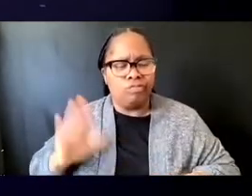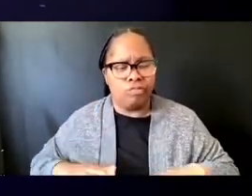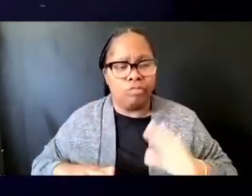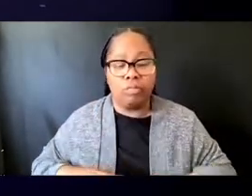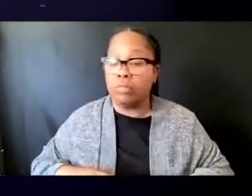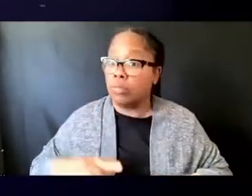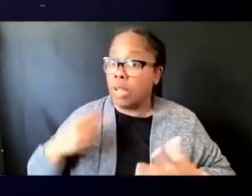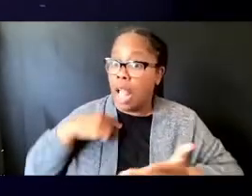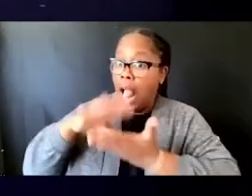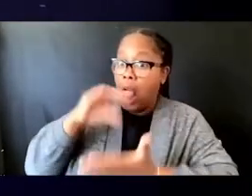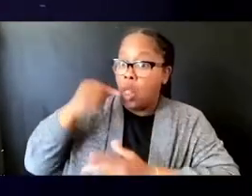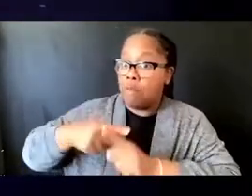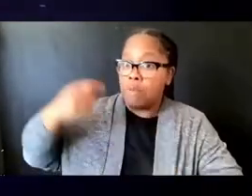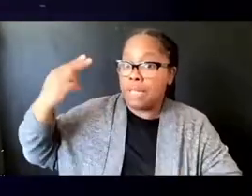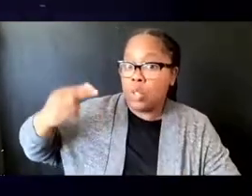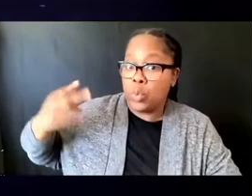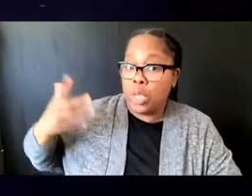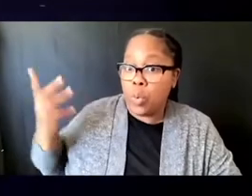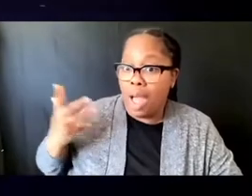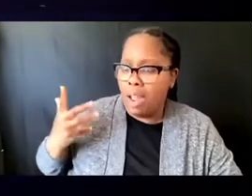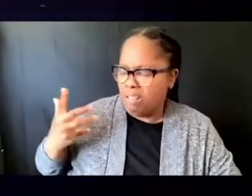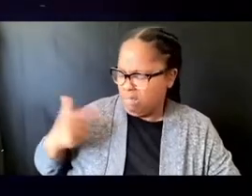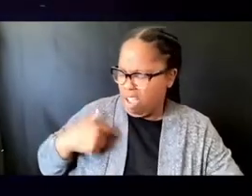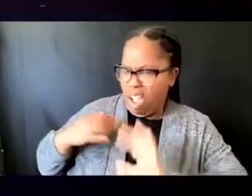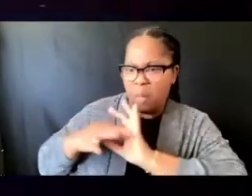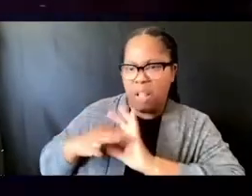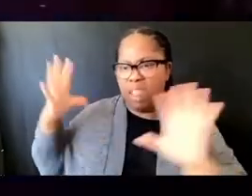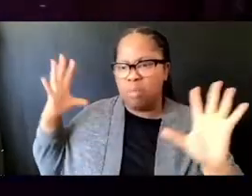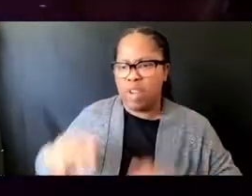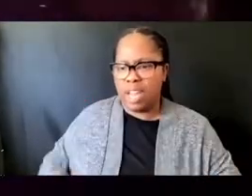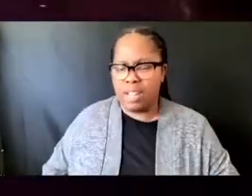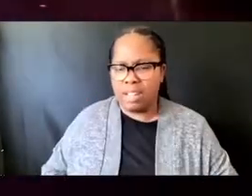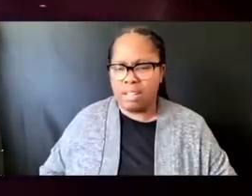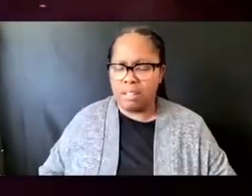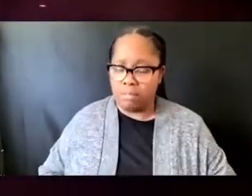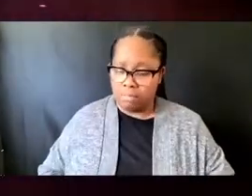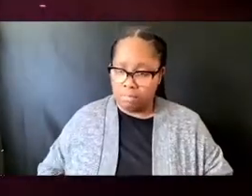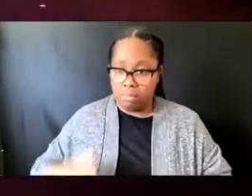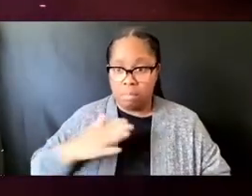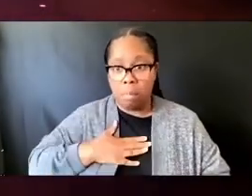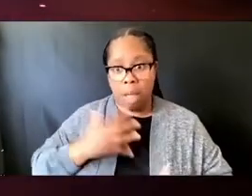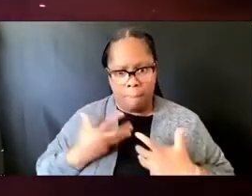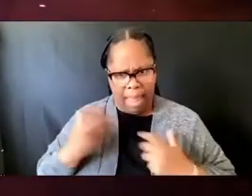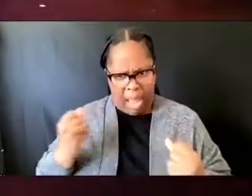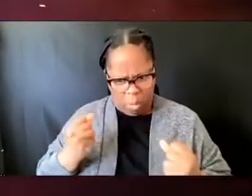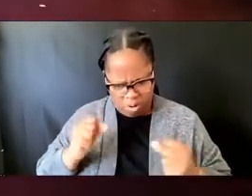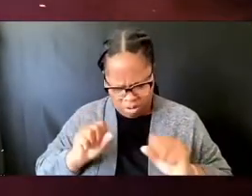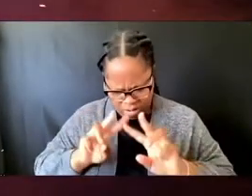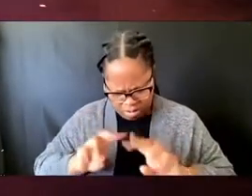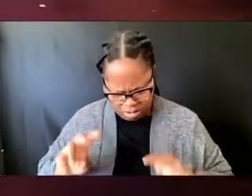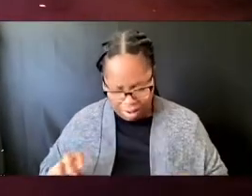When I learn from history, I am liberated. When I analyze my power, I am liberated.